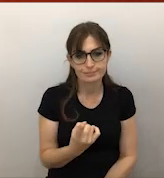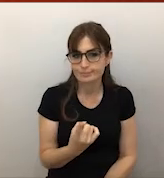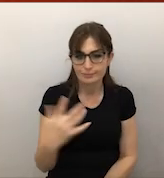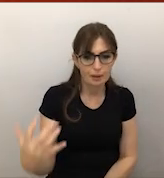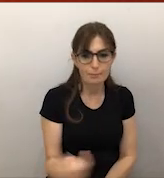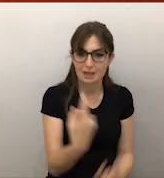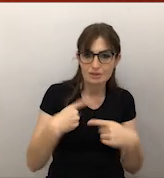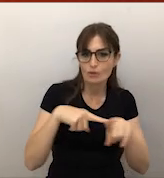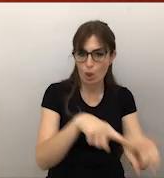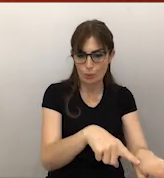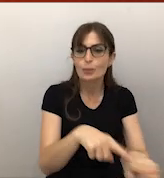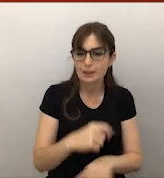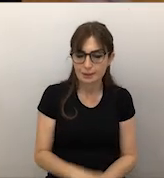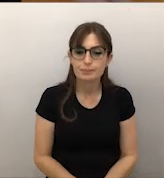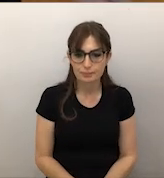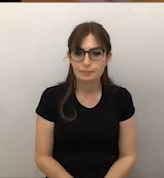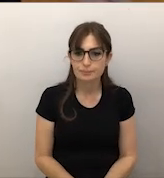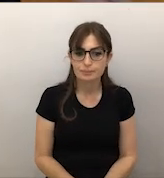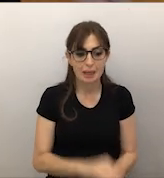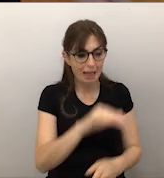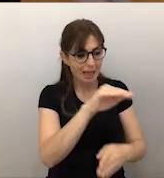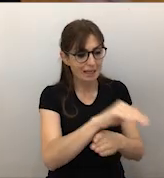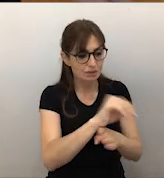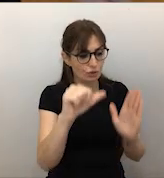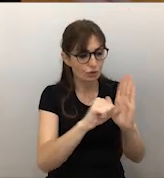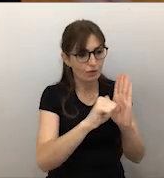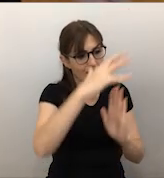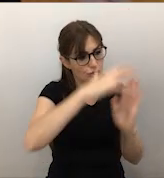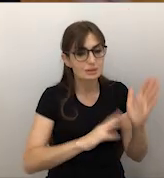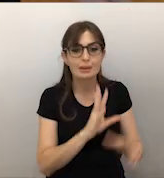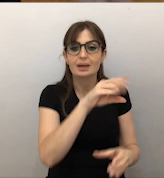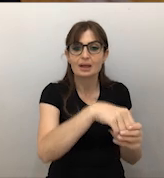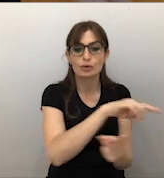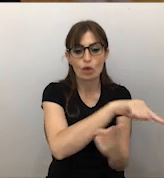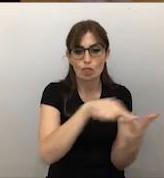You must follow the rules. External financial statements include the three primary